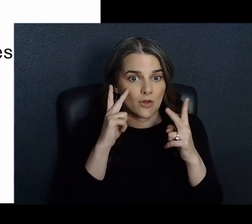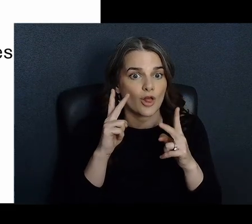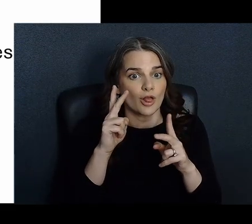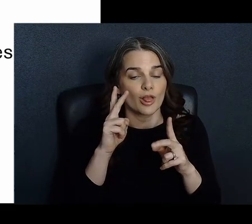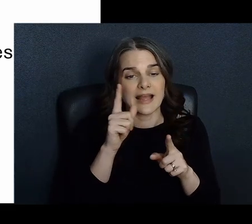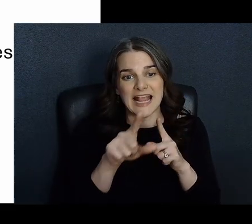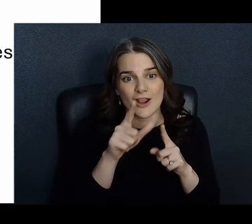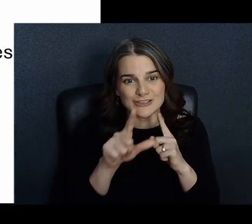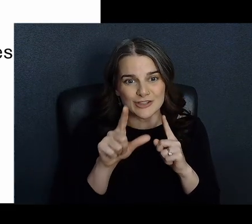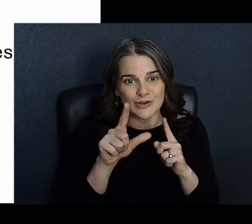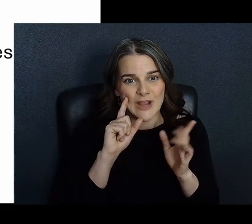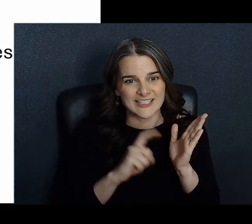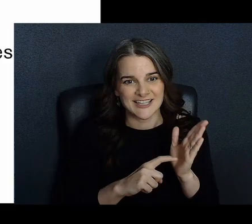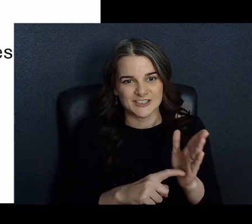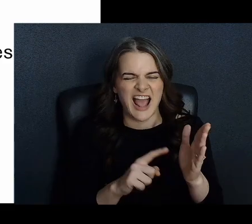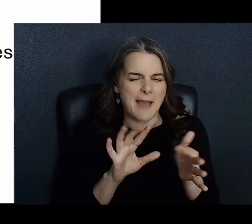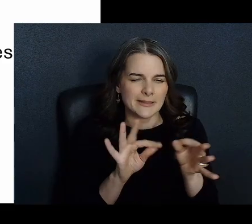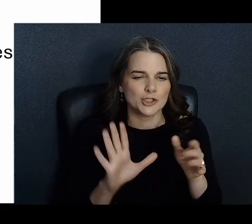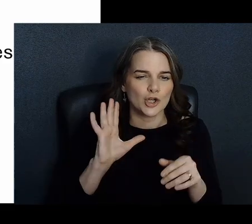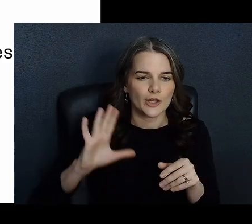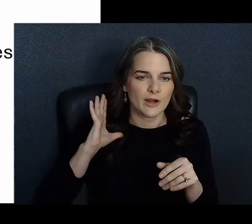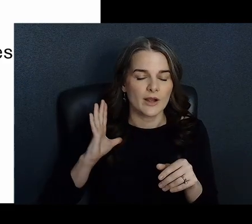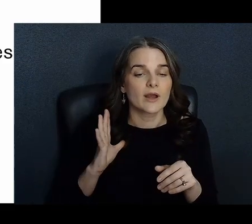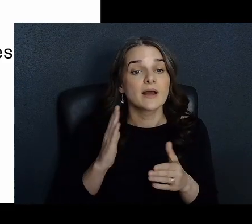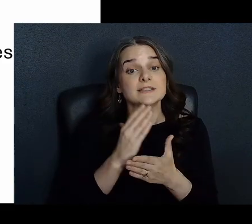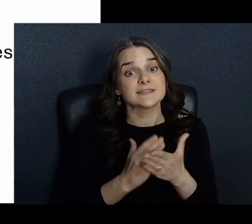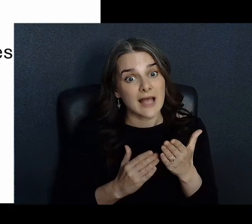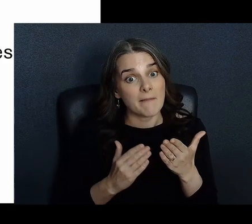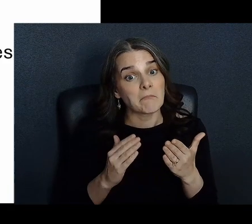So that's some of, again, the advantages. Now, again, we're stepping down a little bit in the price.